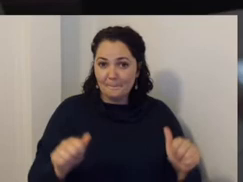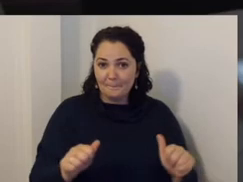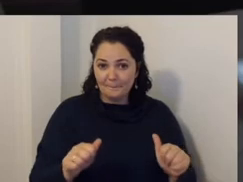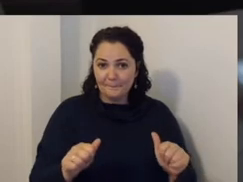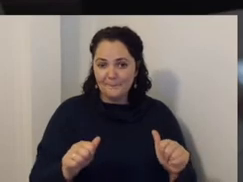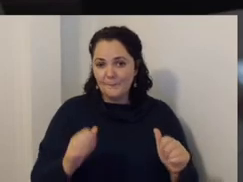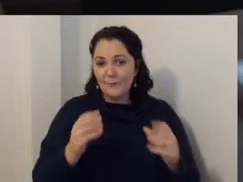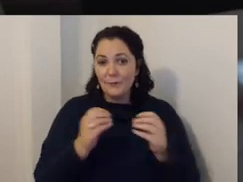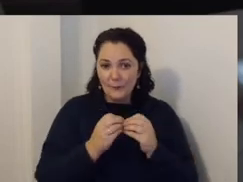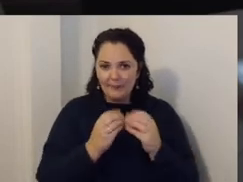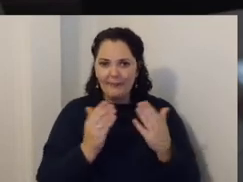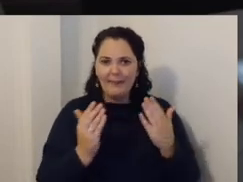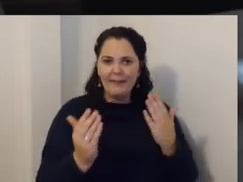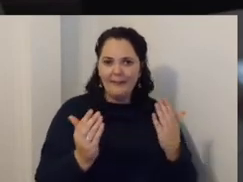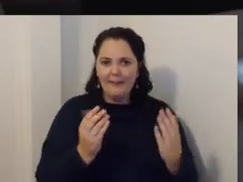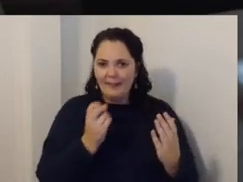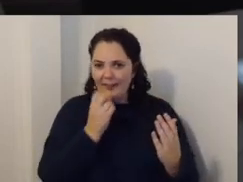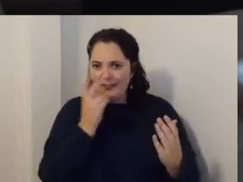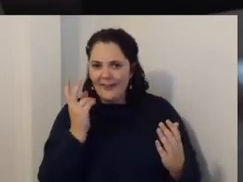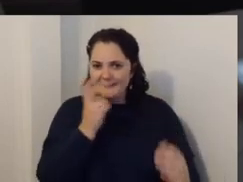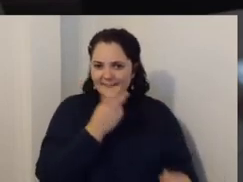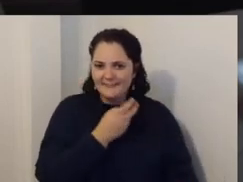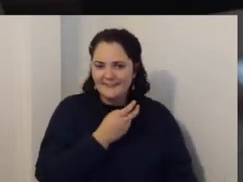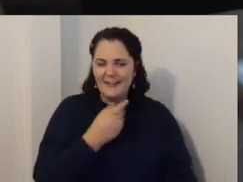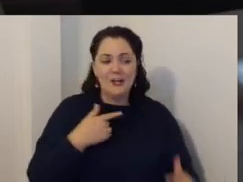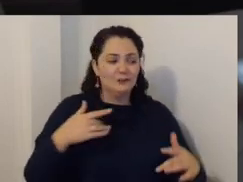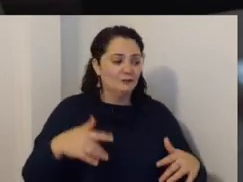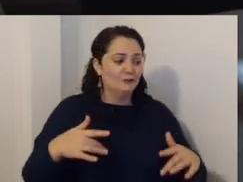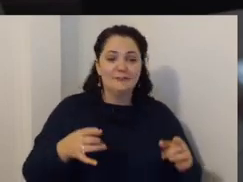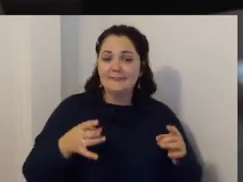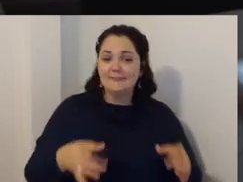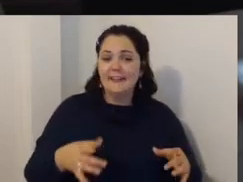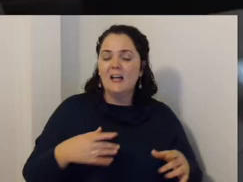and dark. Alright let me I haven't even started drawing y'all yet, I'm just yammering yammering